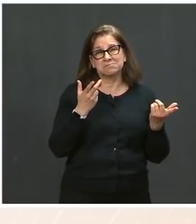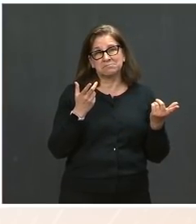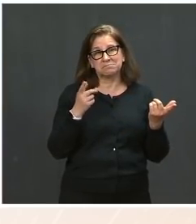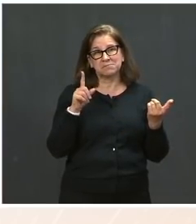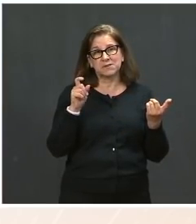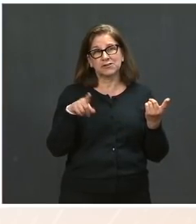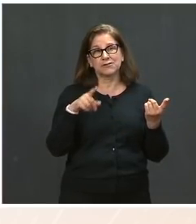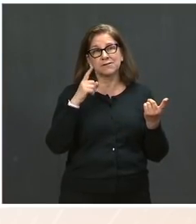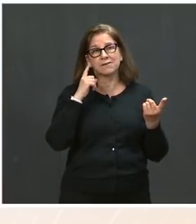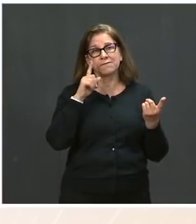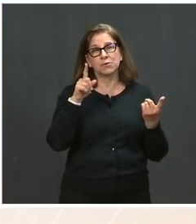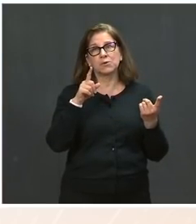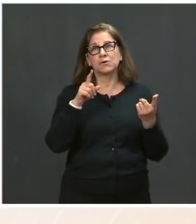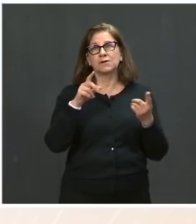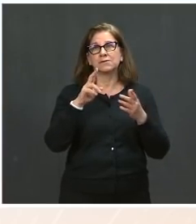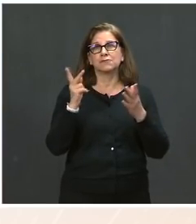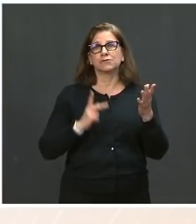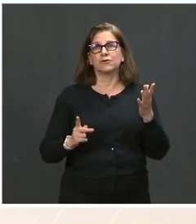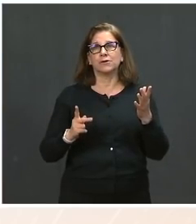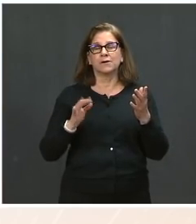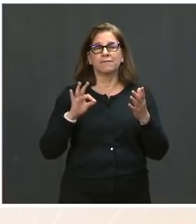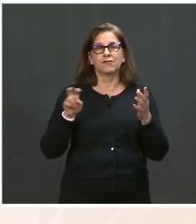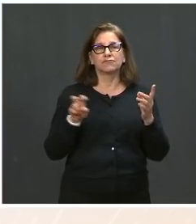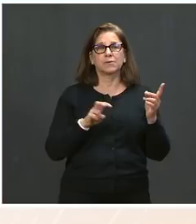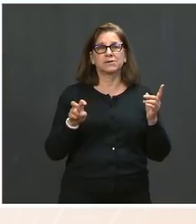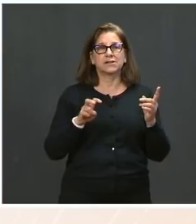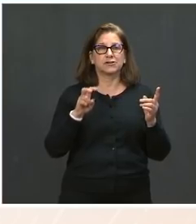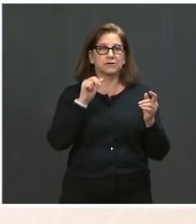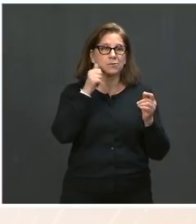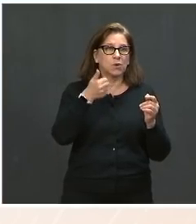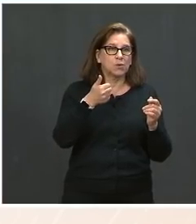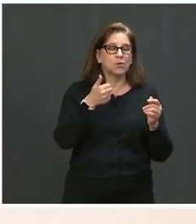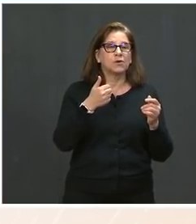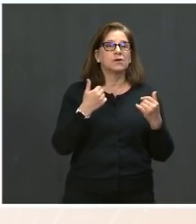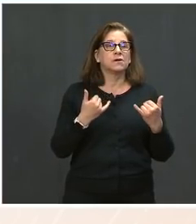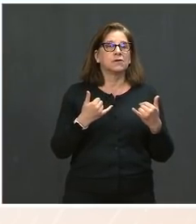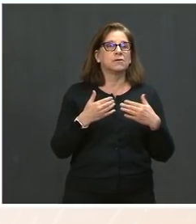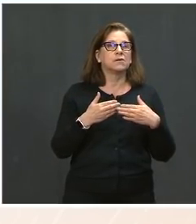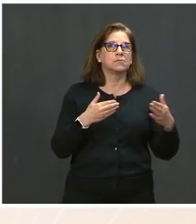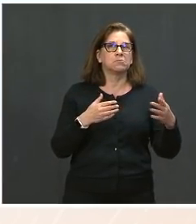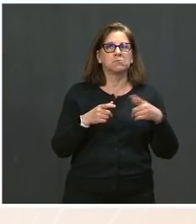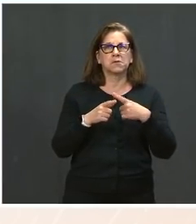but we'll work in between now and then to get you some answers as well. Go ahead, Anne.